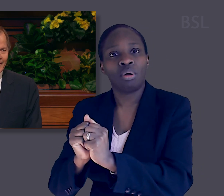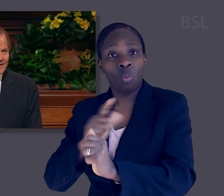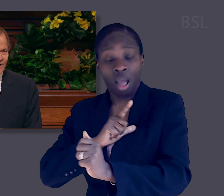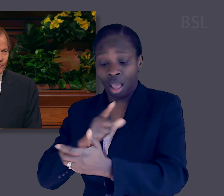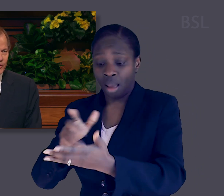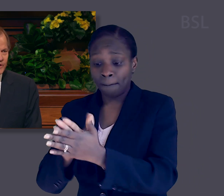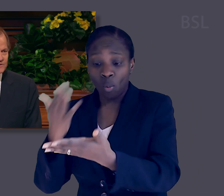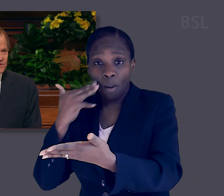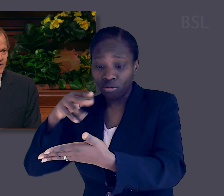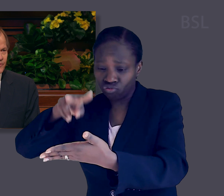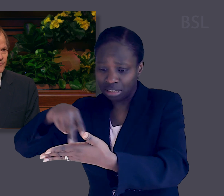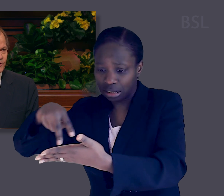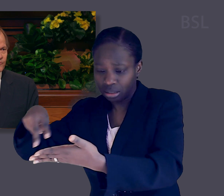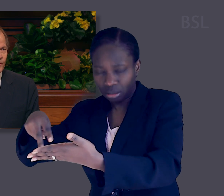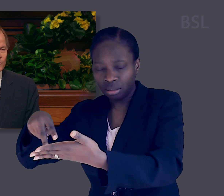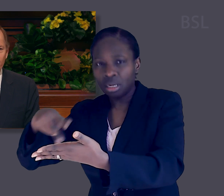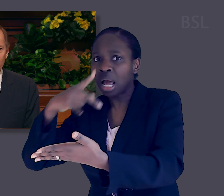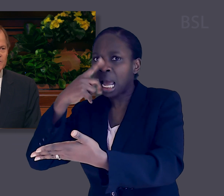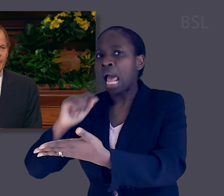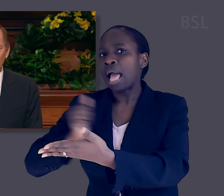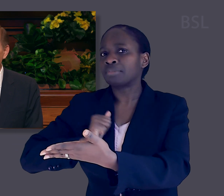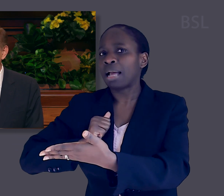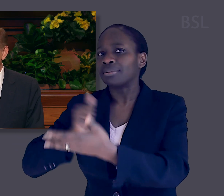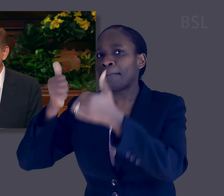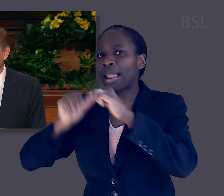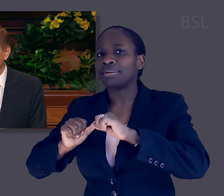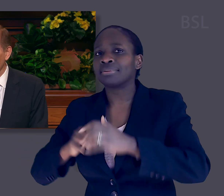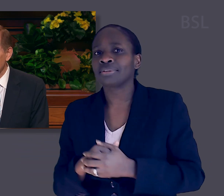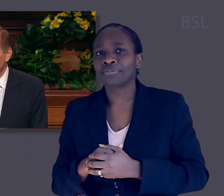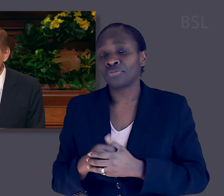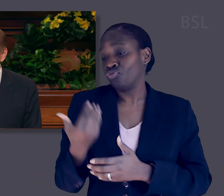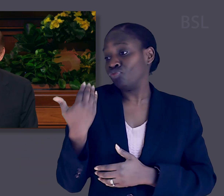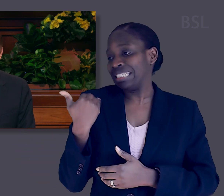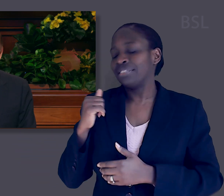Anytime we read and study from the Book of Mormon, we can expect remarkable outcomes.